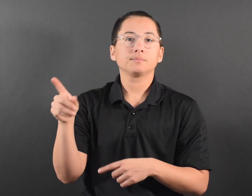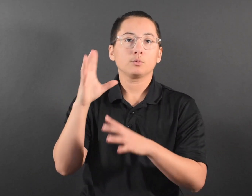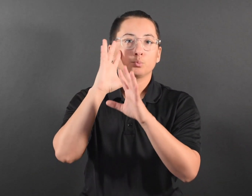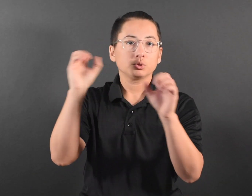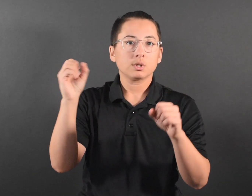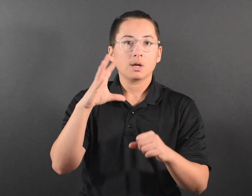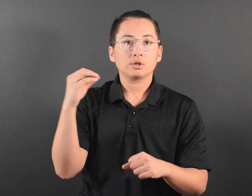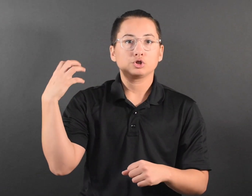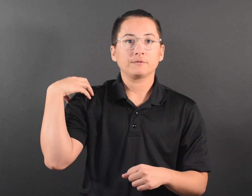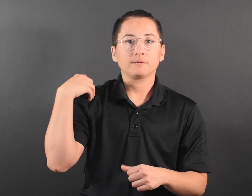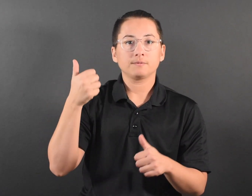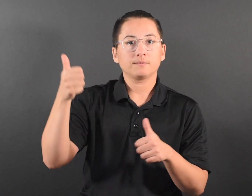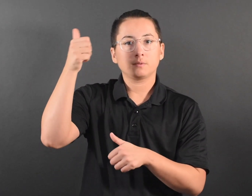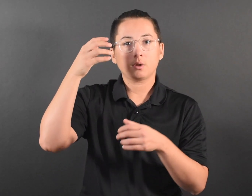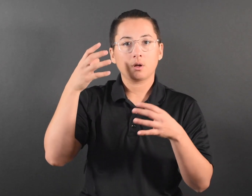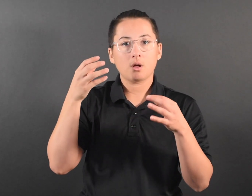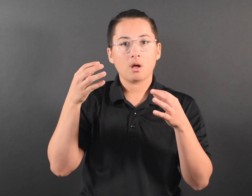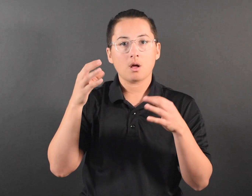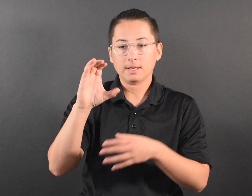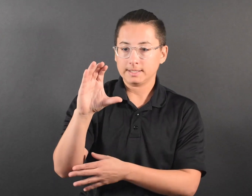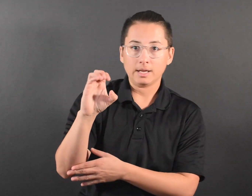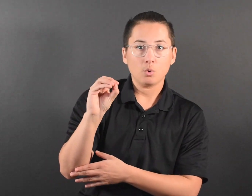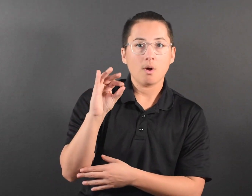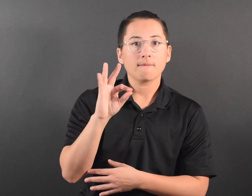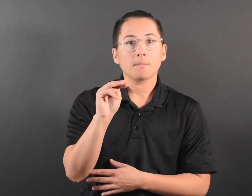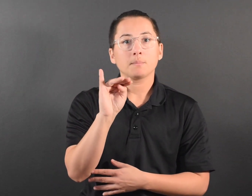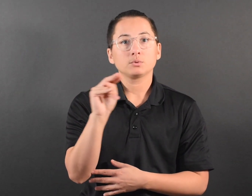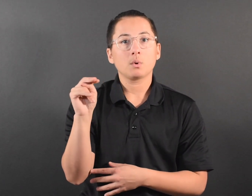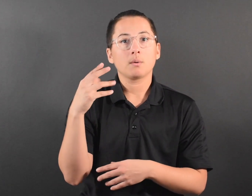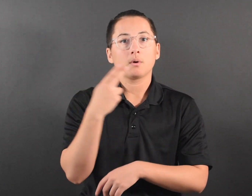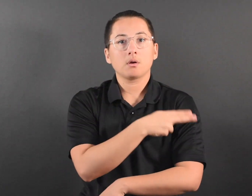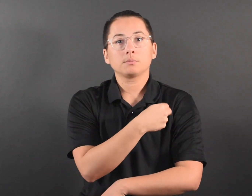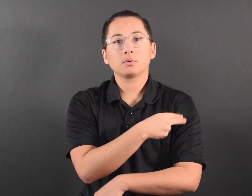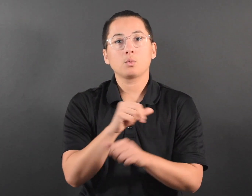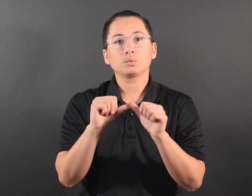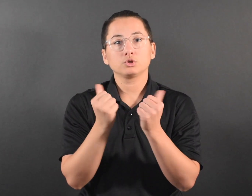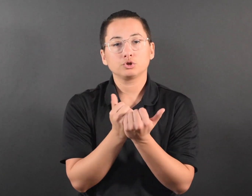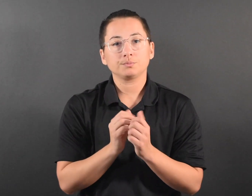front lines as we combat resistant infections and the spread of resistant germs,” said Rahul